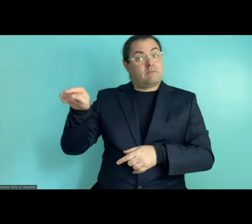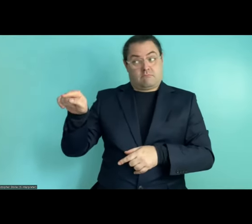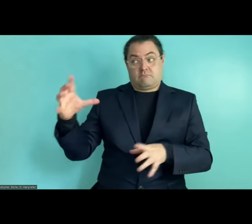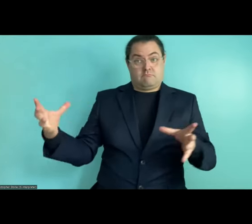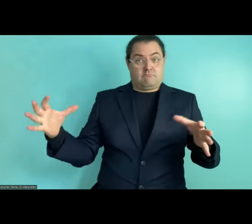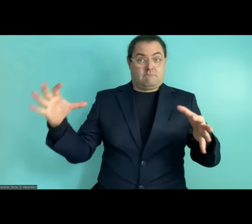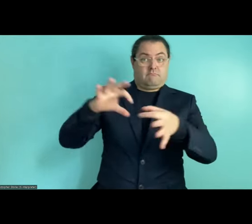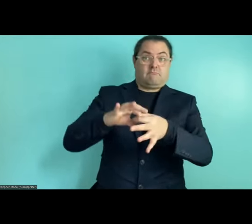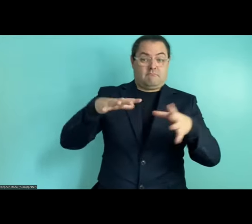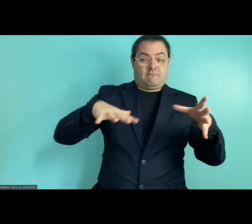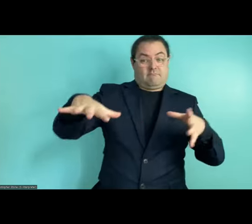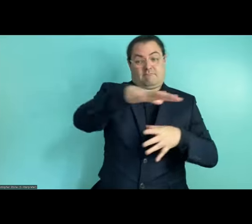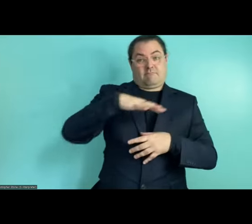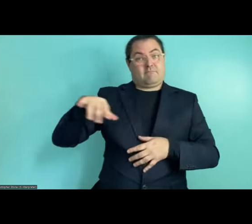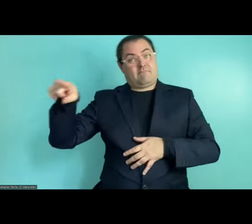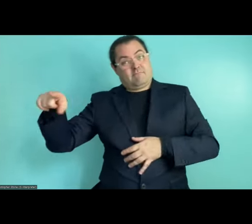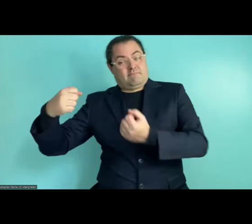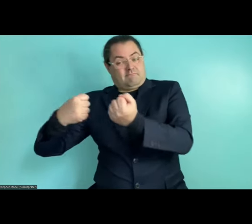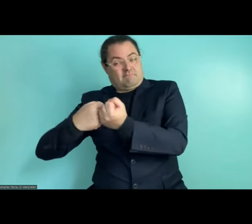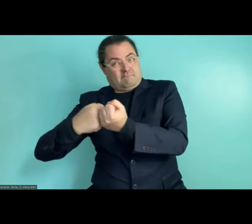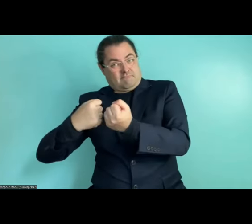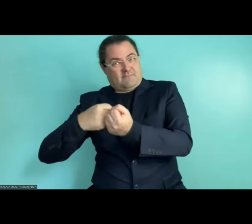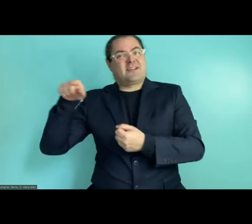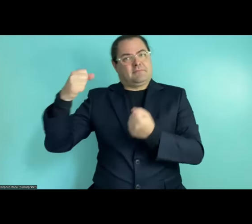ecosystem. 15:46:38 So, so, in the experiences of Kenya,